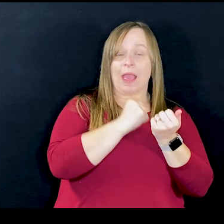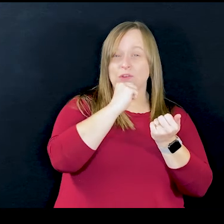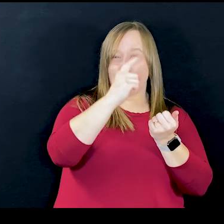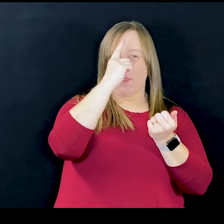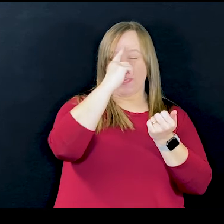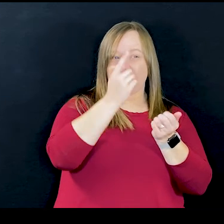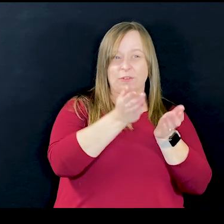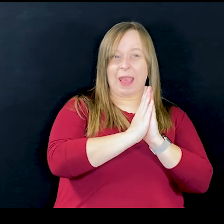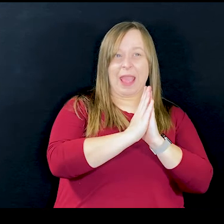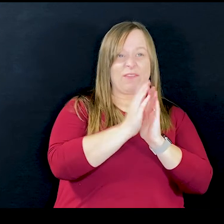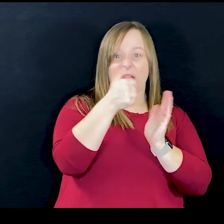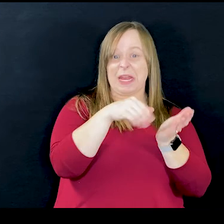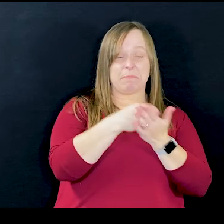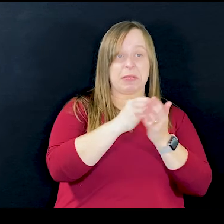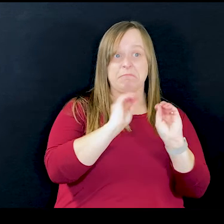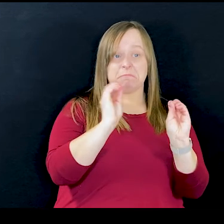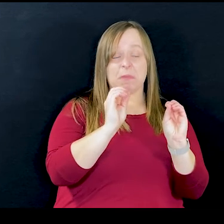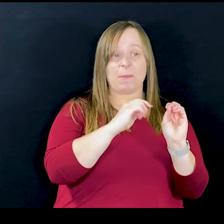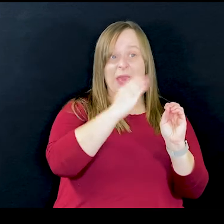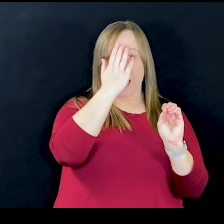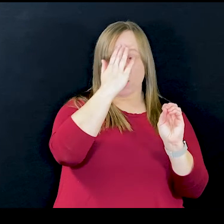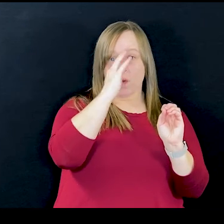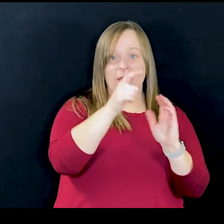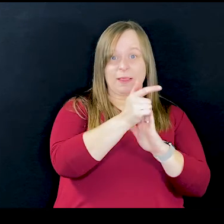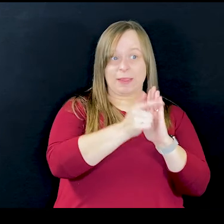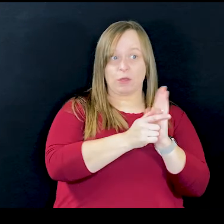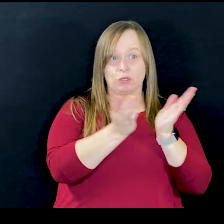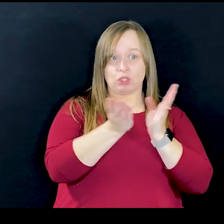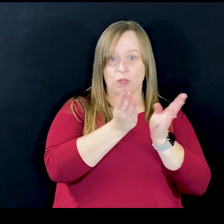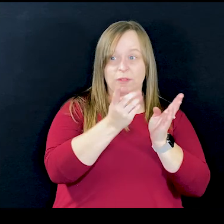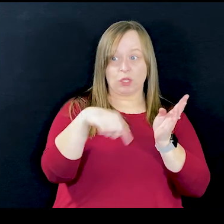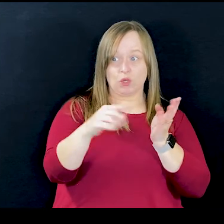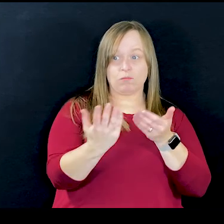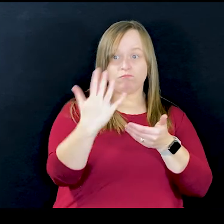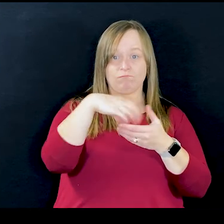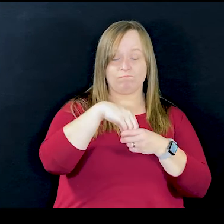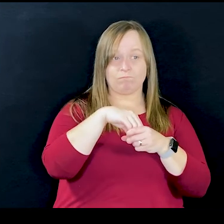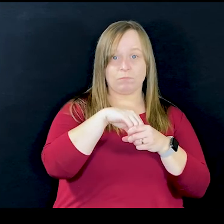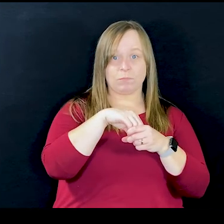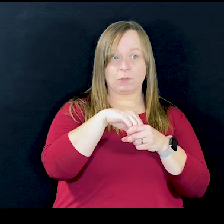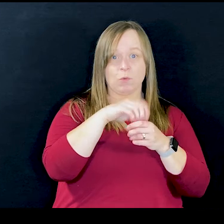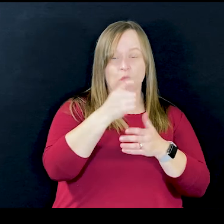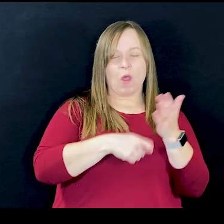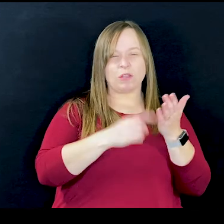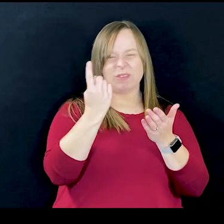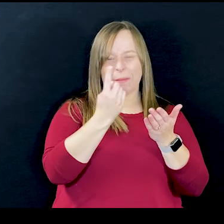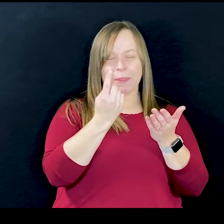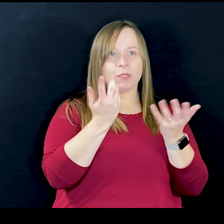I don't think there's an ask for any money here, but I know that the legal services that you would assist us with will cost you something.